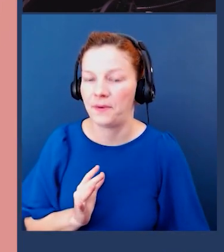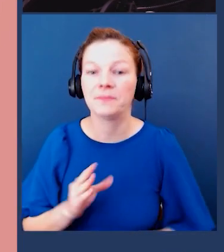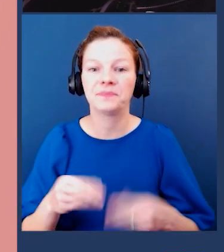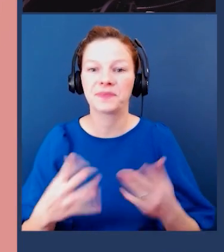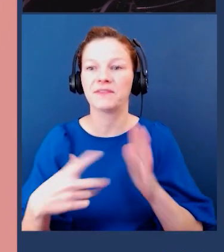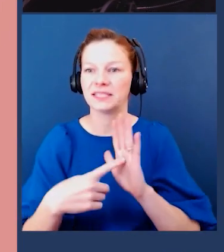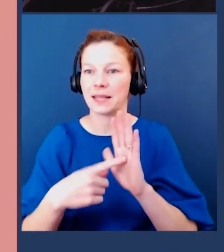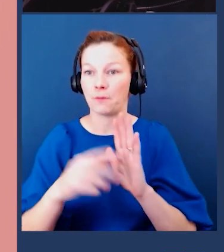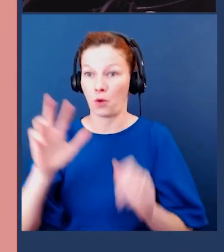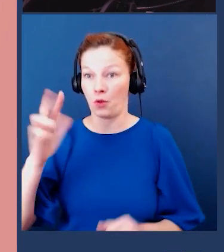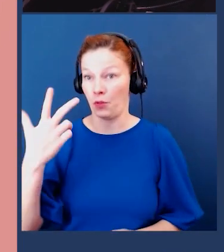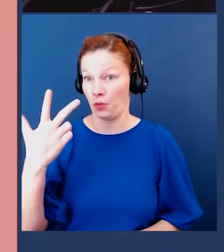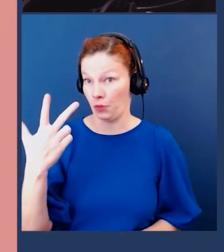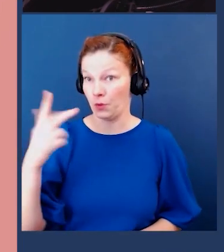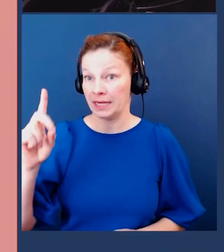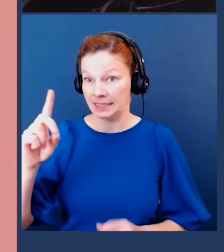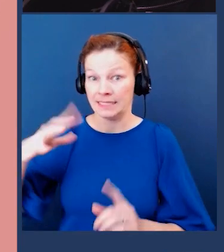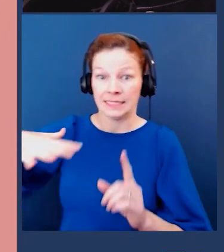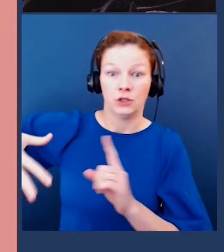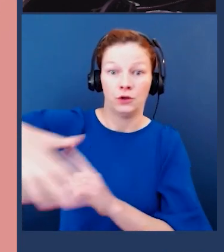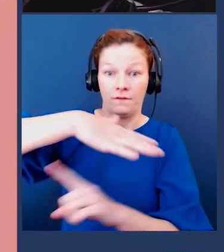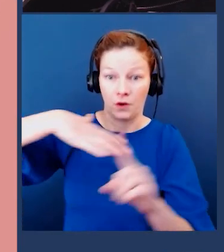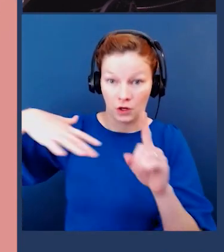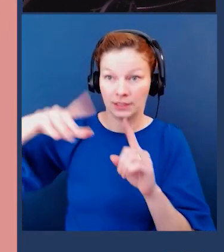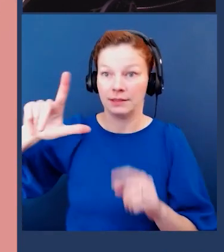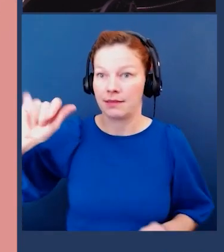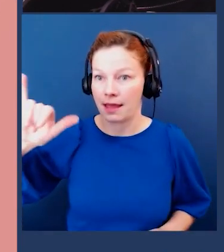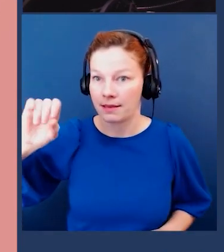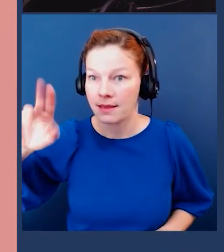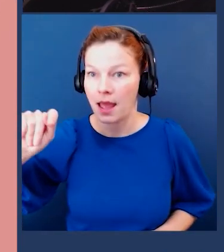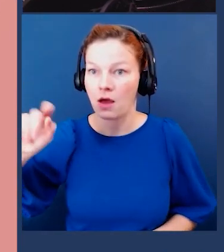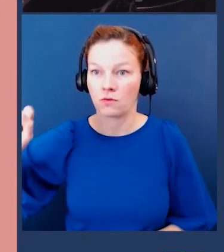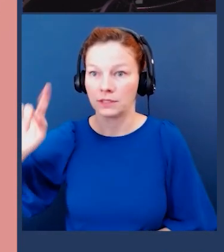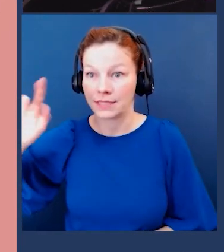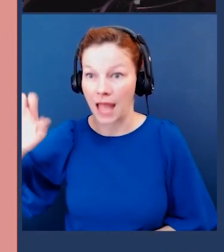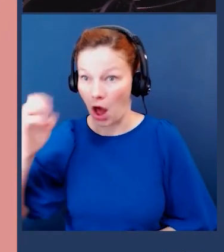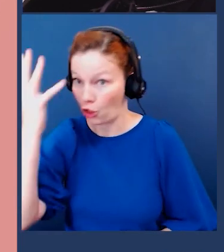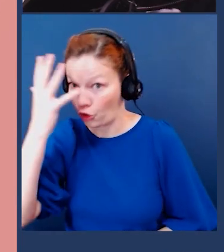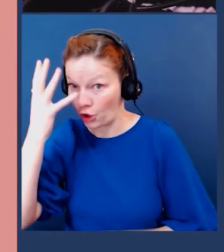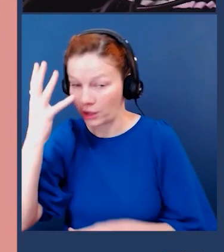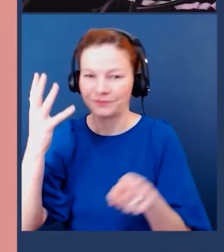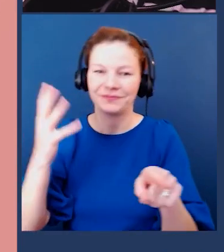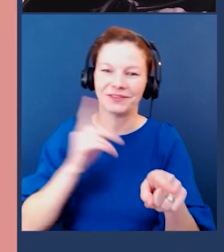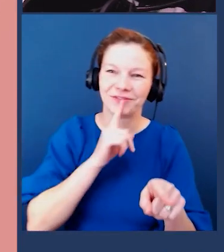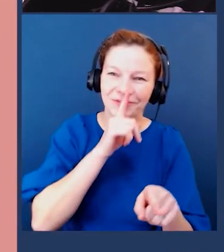Multiple 3D layout and style. And here's the actual studio where you have that green screen.